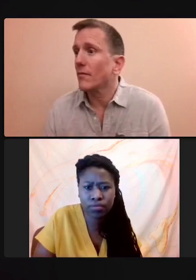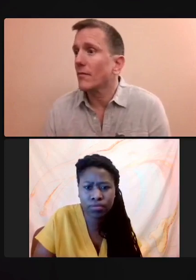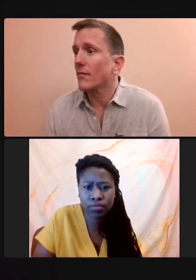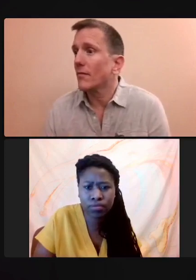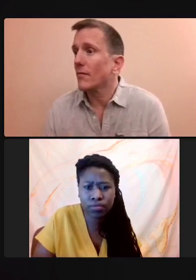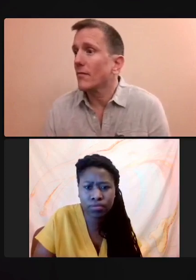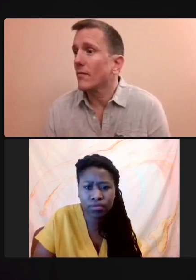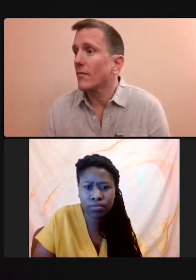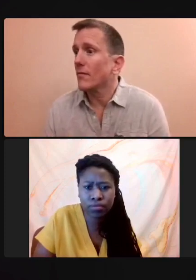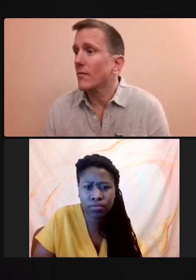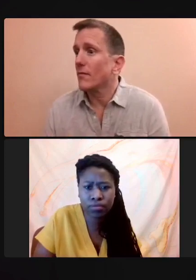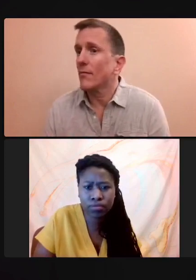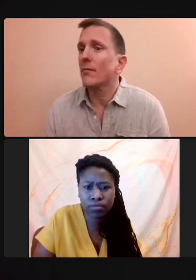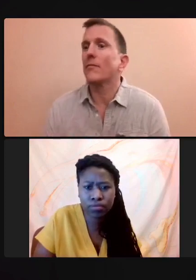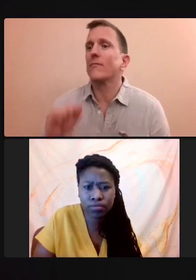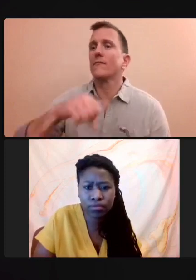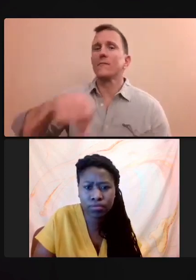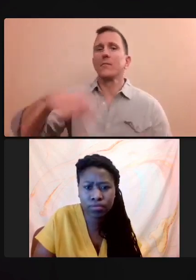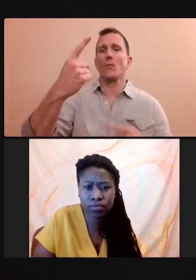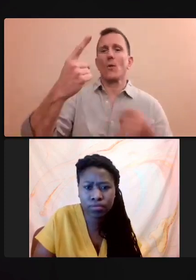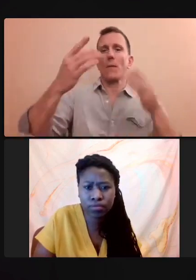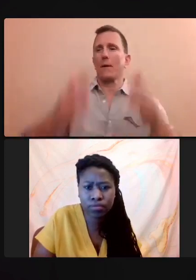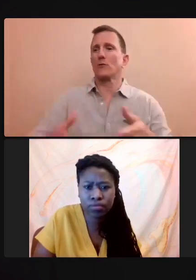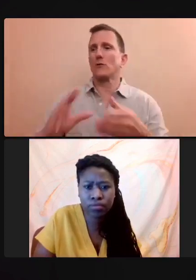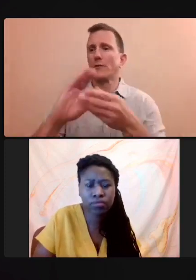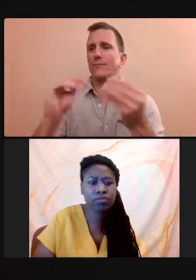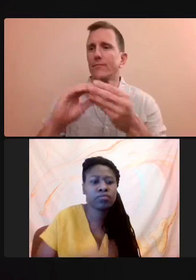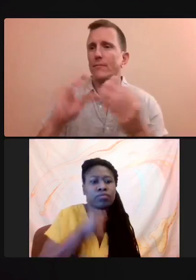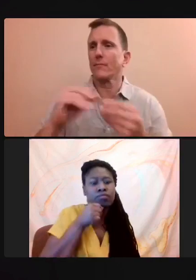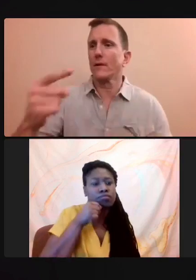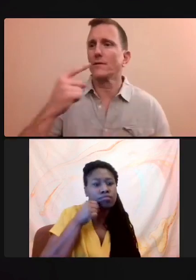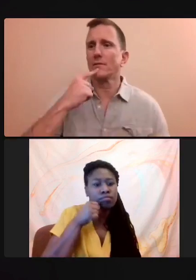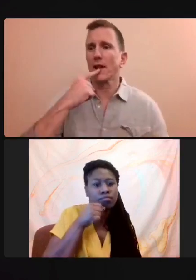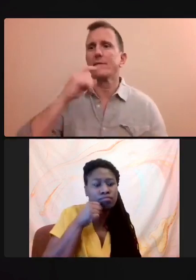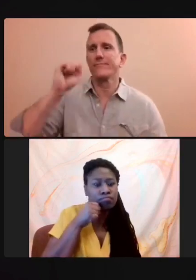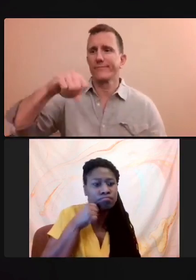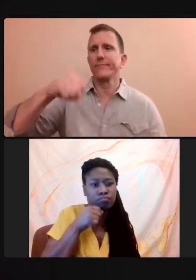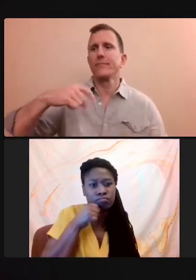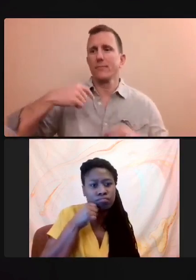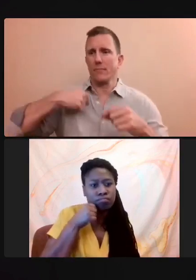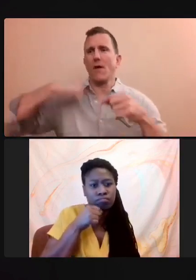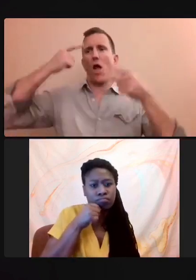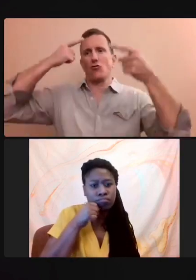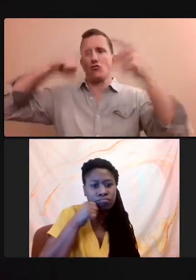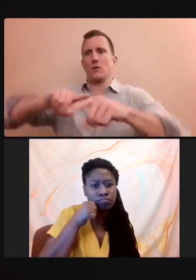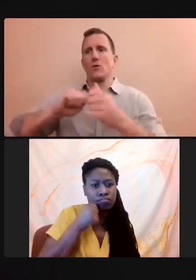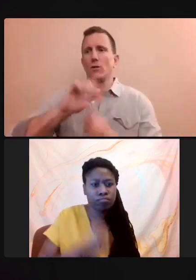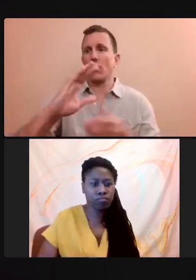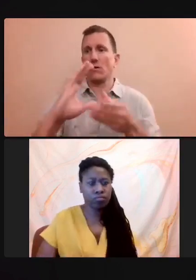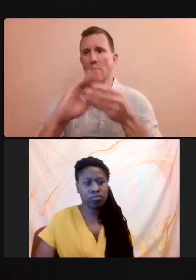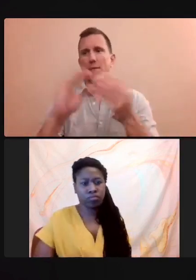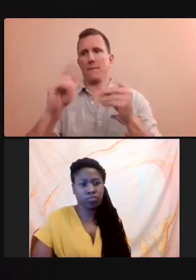And I also see that there is a question typed in the Q&A feature which can also be used if you have questions.